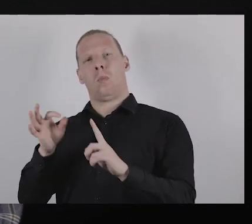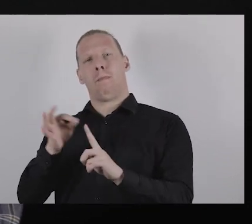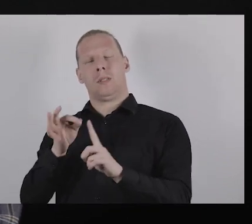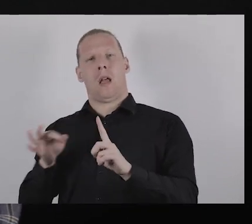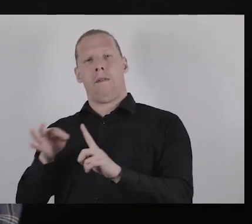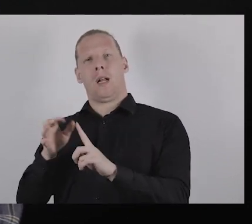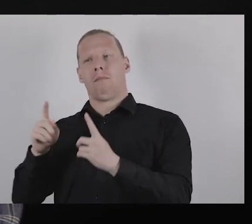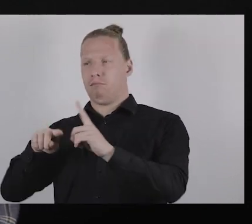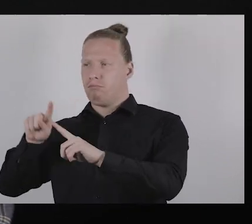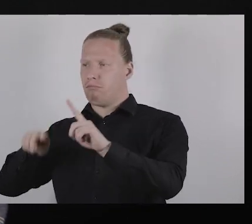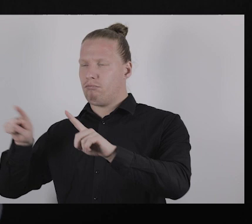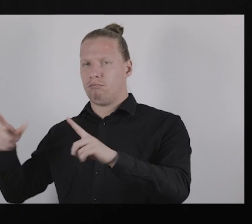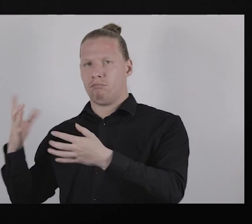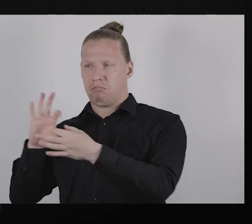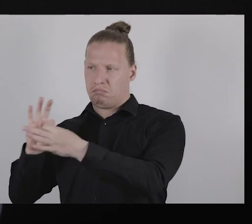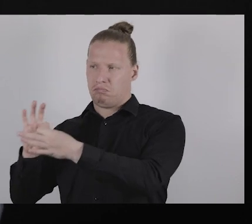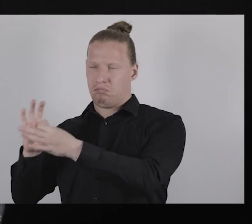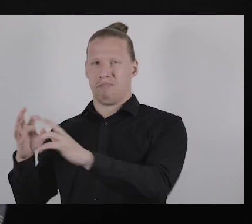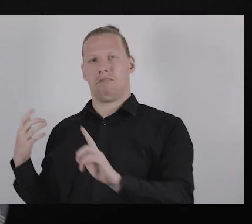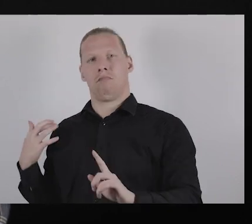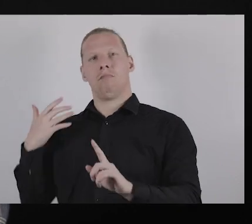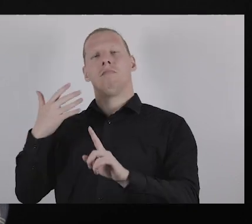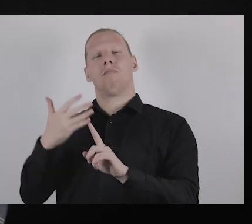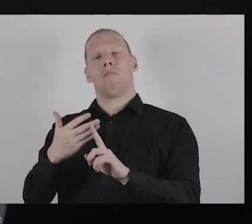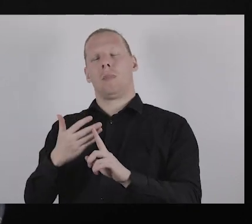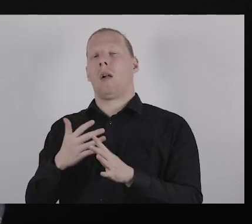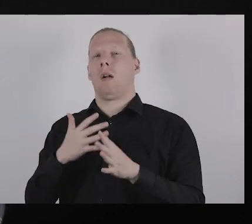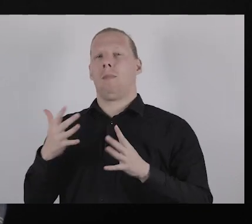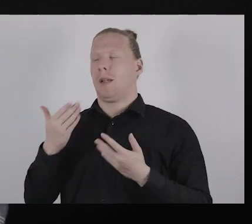that I've had with my Pacific Island friends since then.